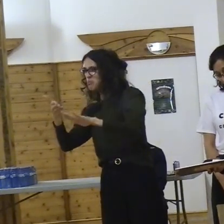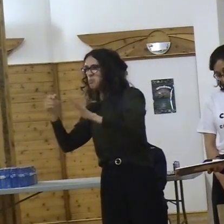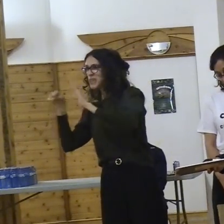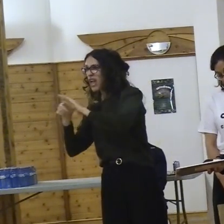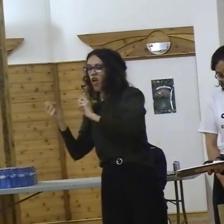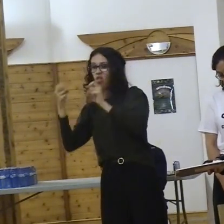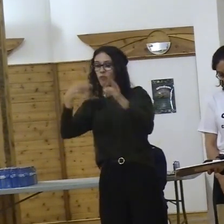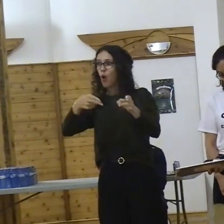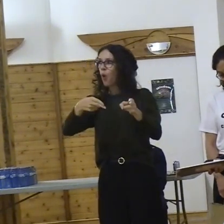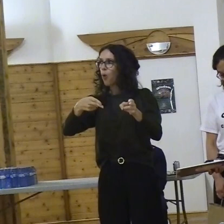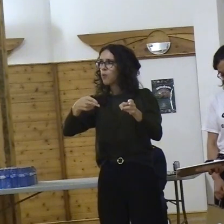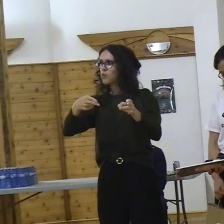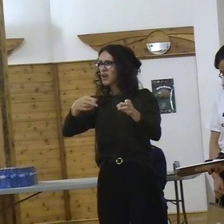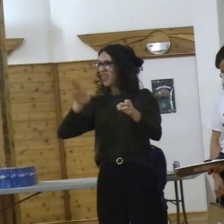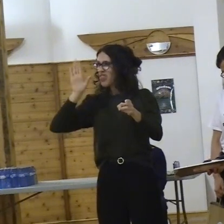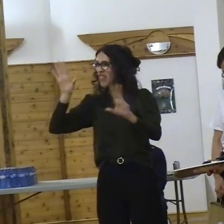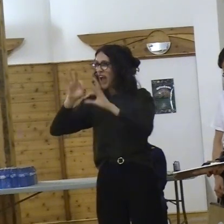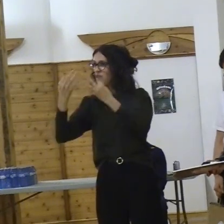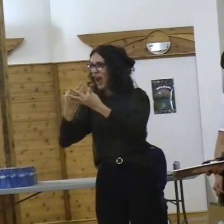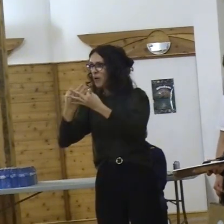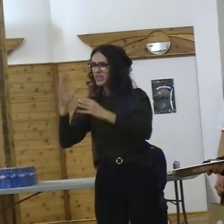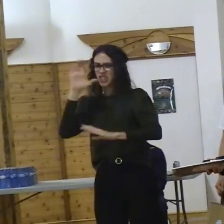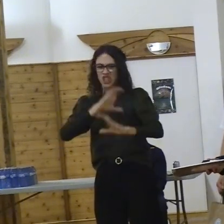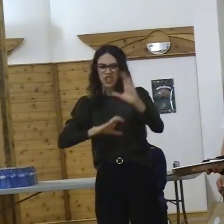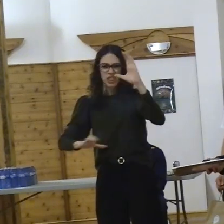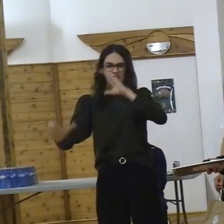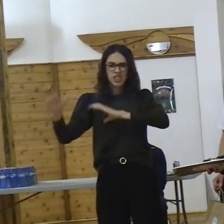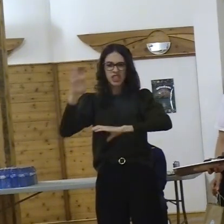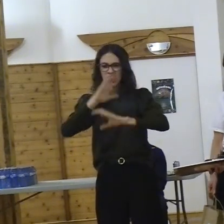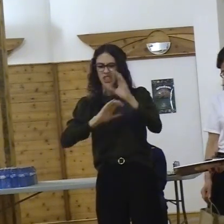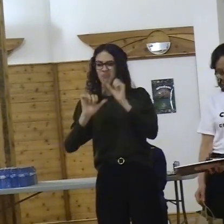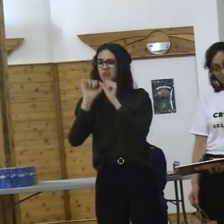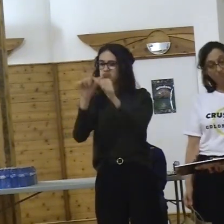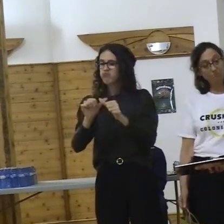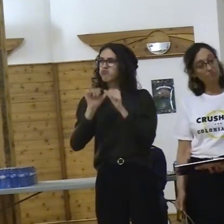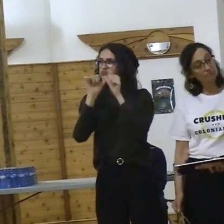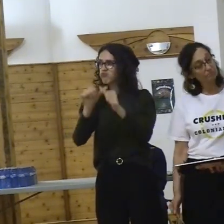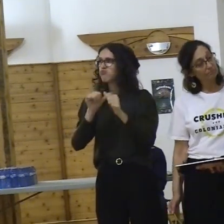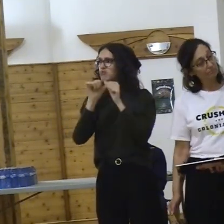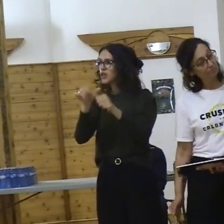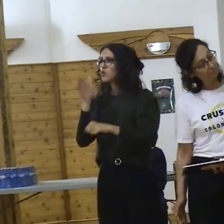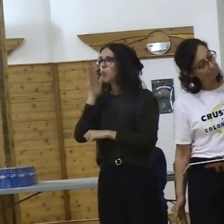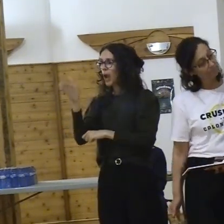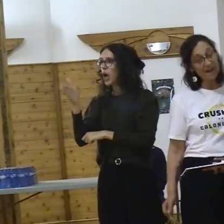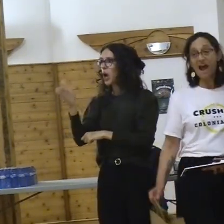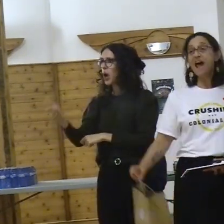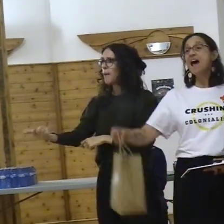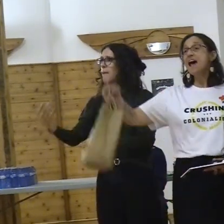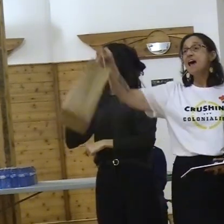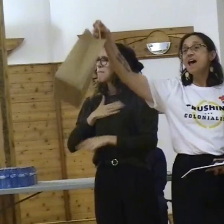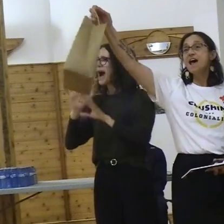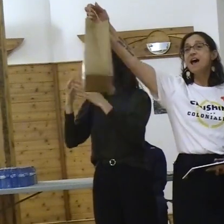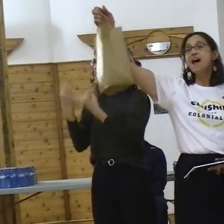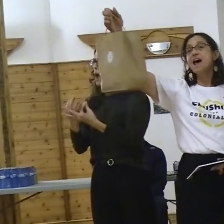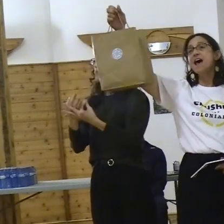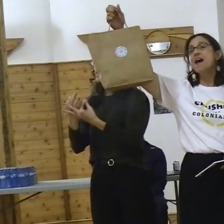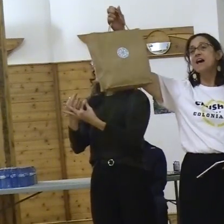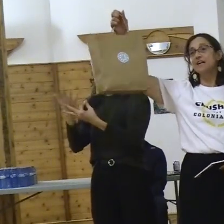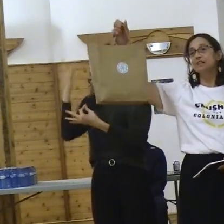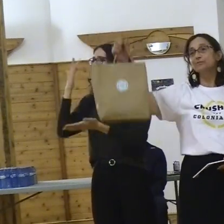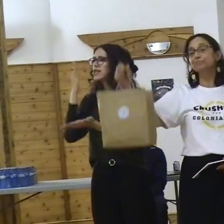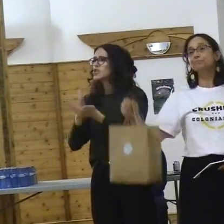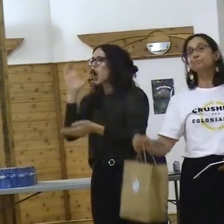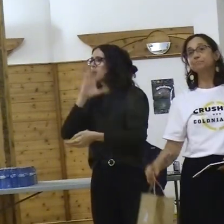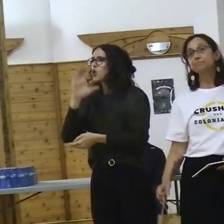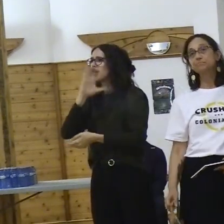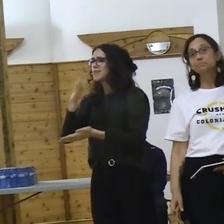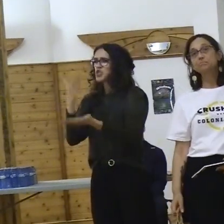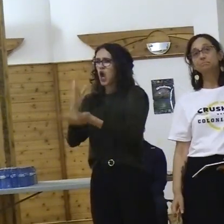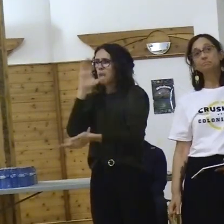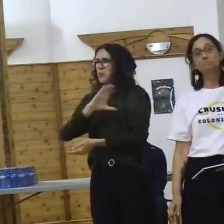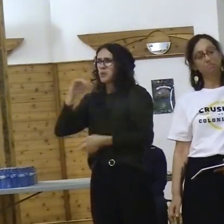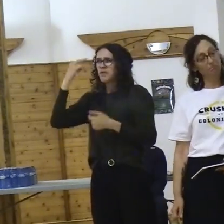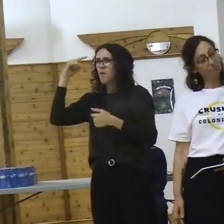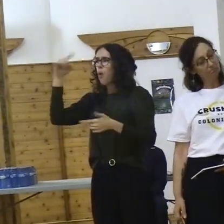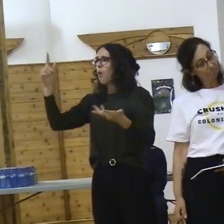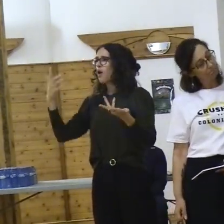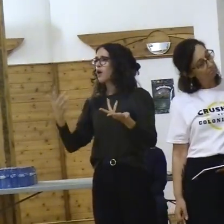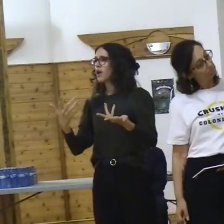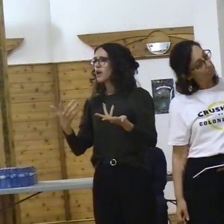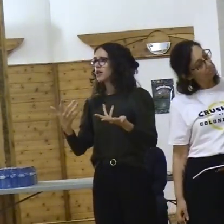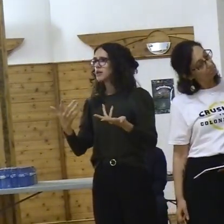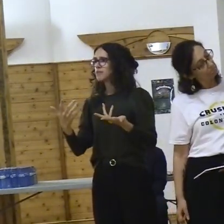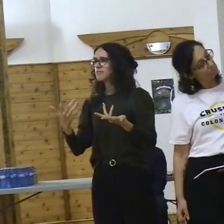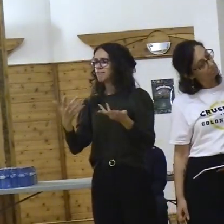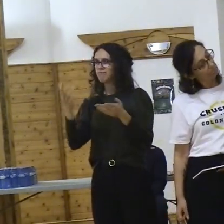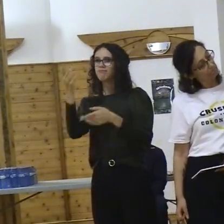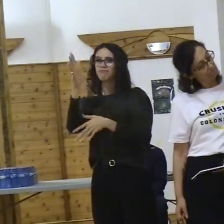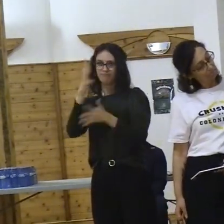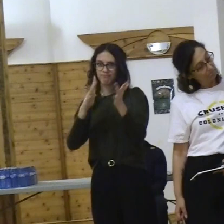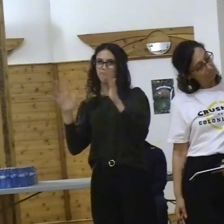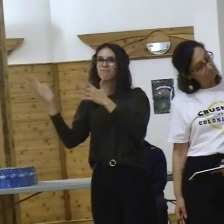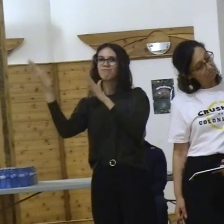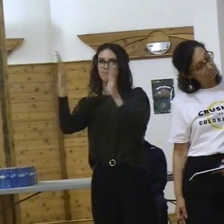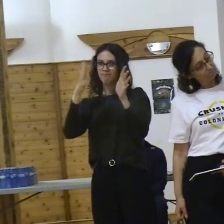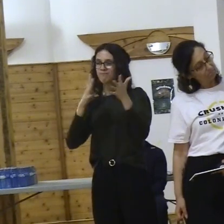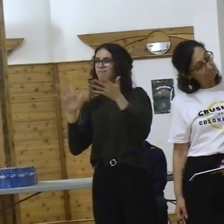I'm willing to go dig up the burning land field for my loved one.